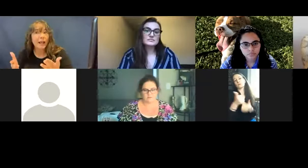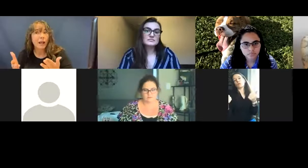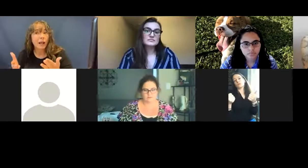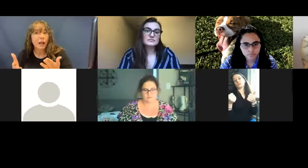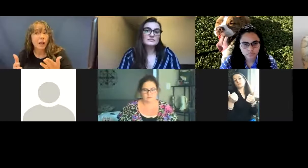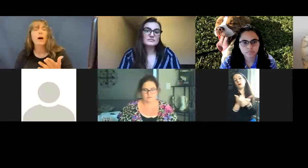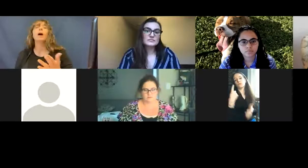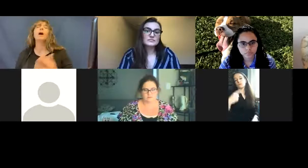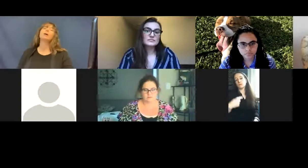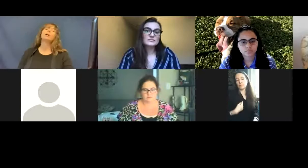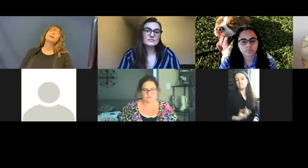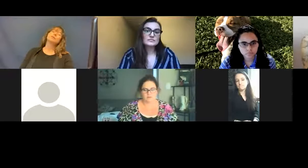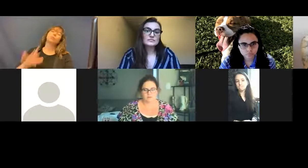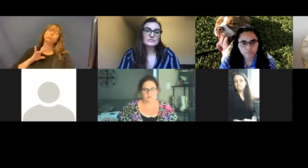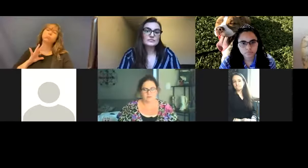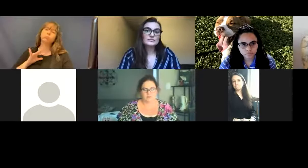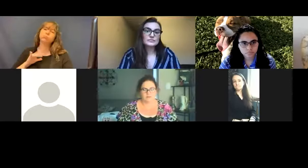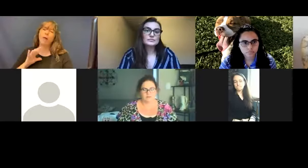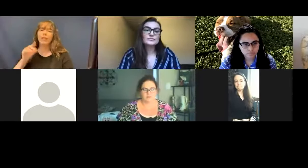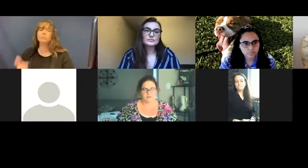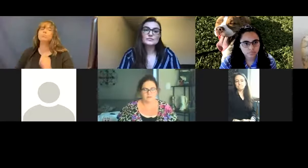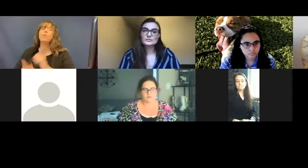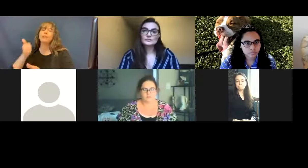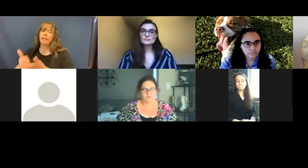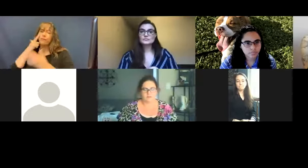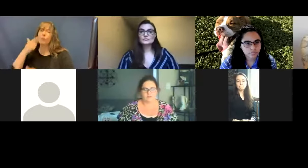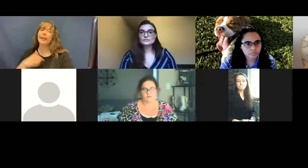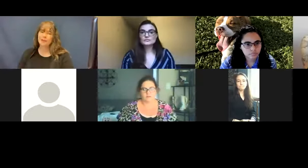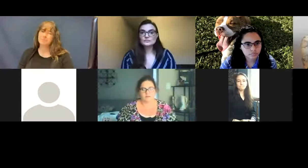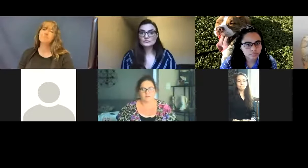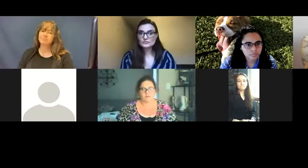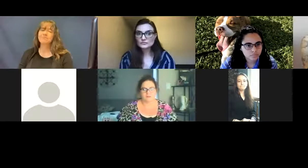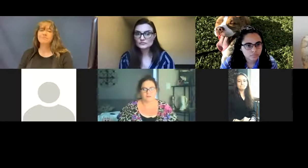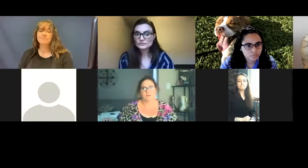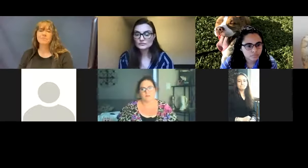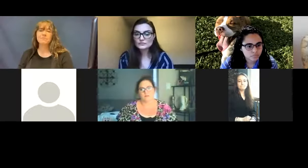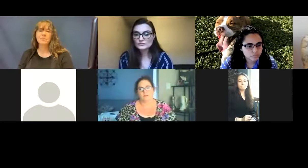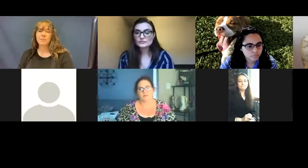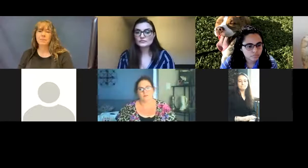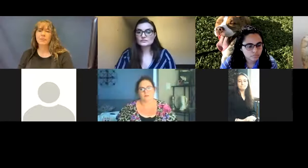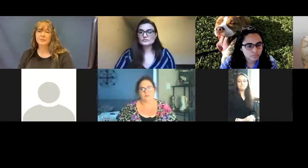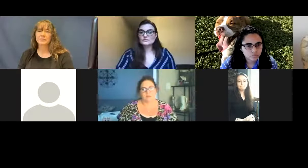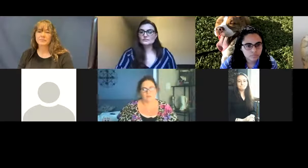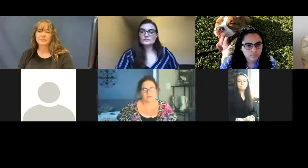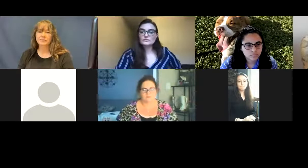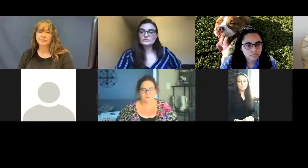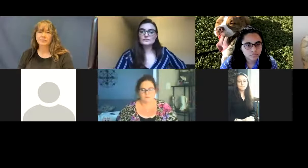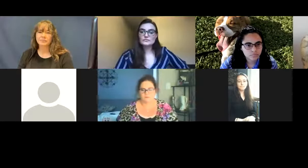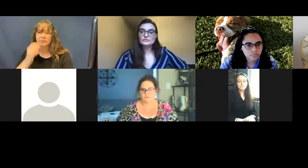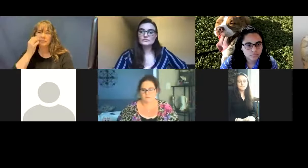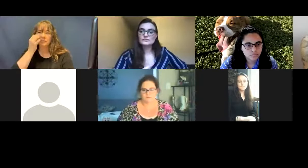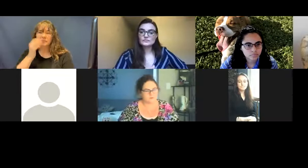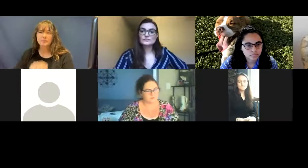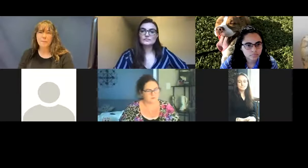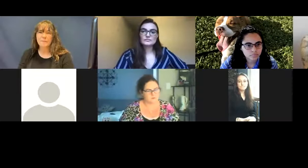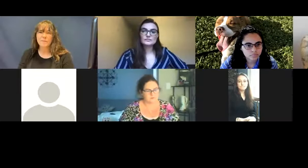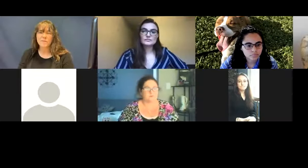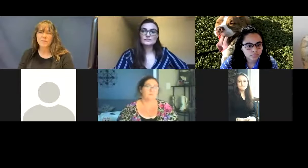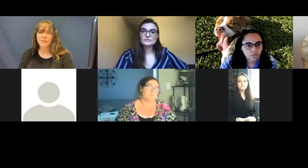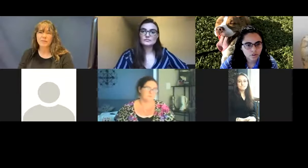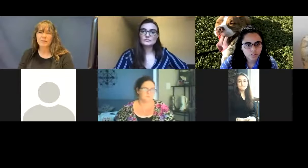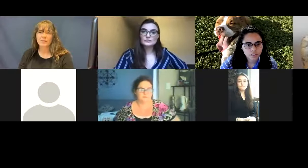the most helpful for me. >> ANDREA RODRIGUEZ: All righty. Okay. So